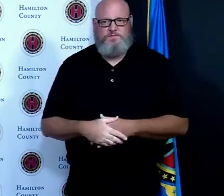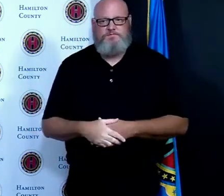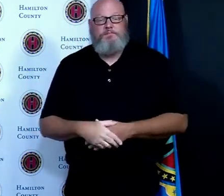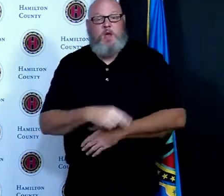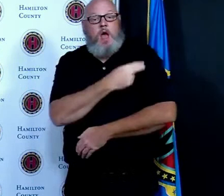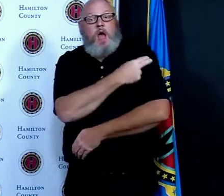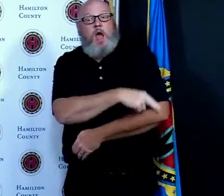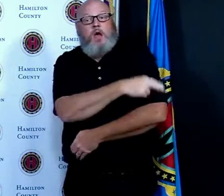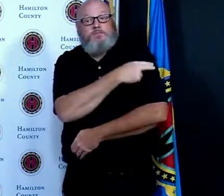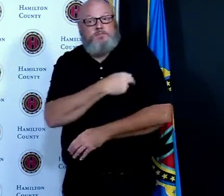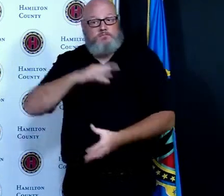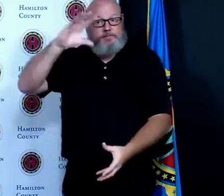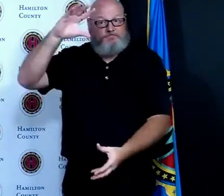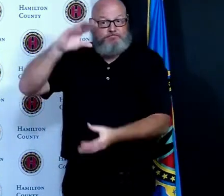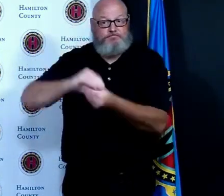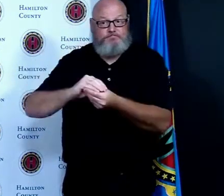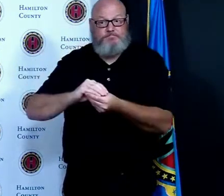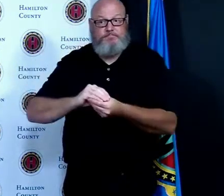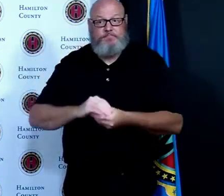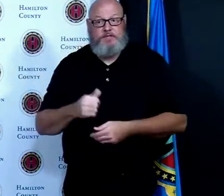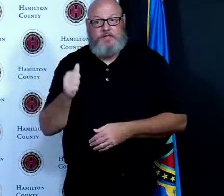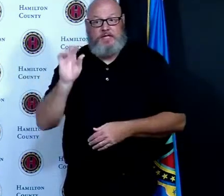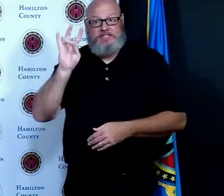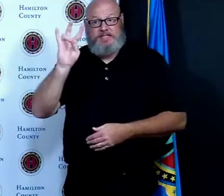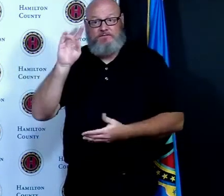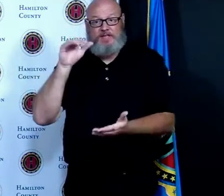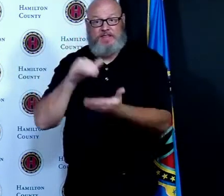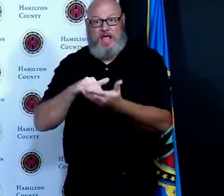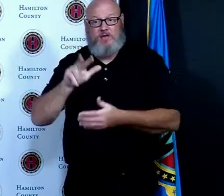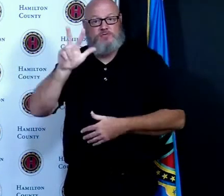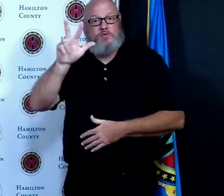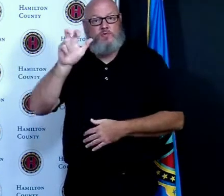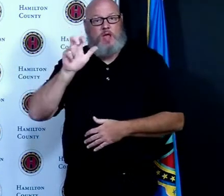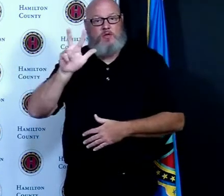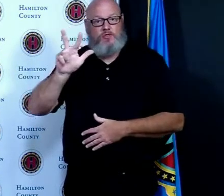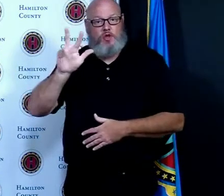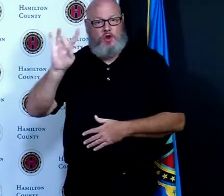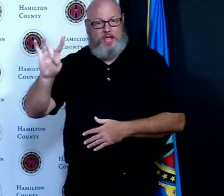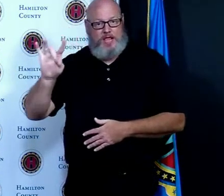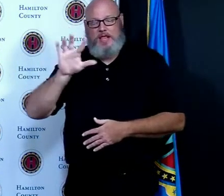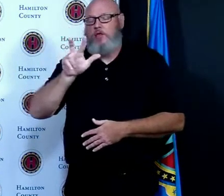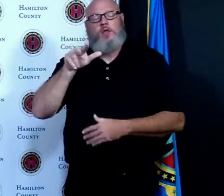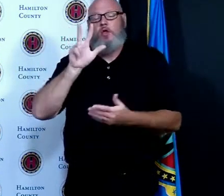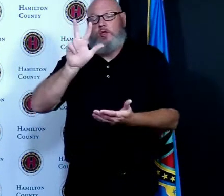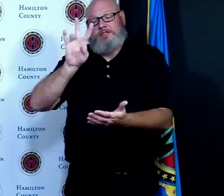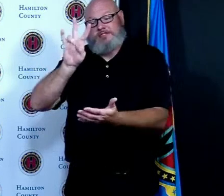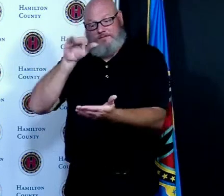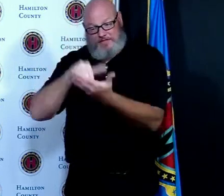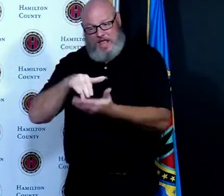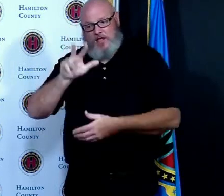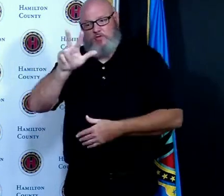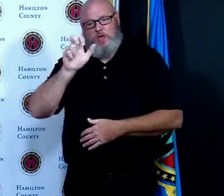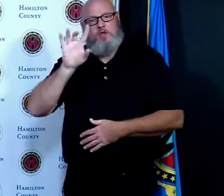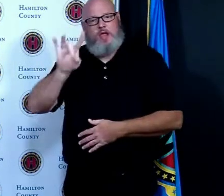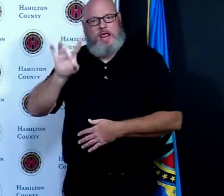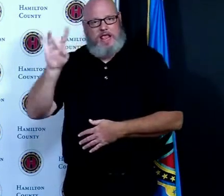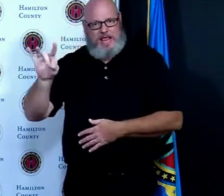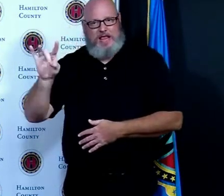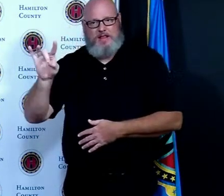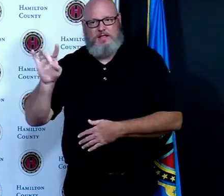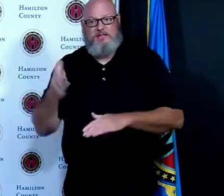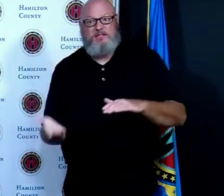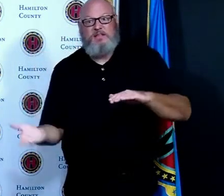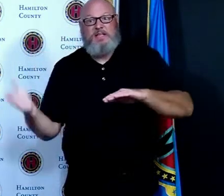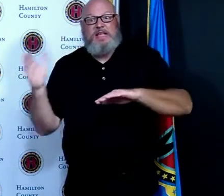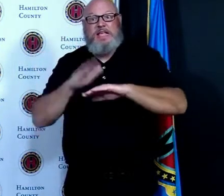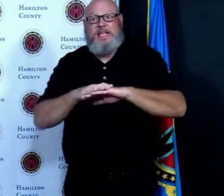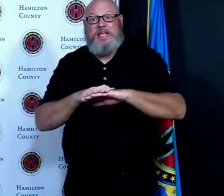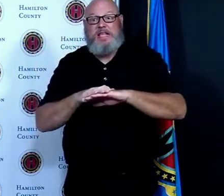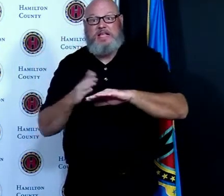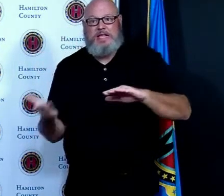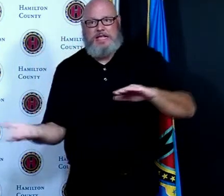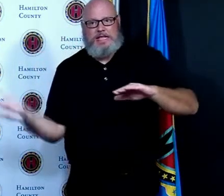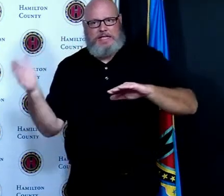in Hamilton County is up to 338 the increase from last week is one and so what we are seeing is an